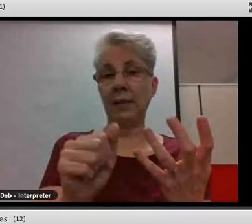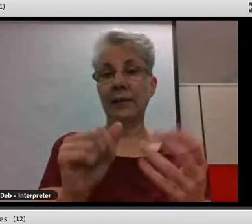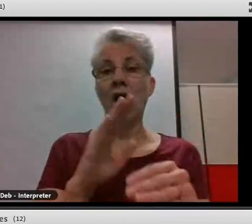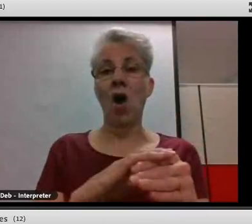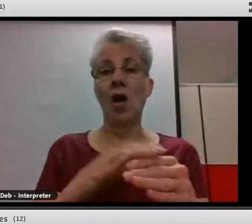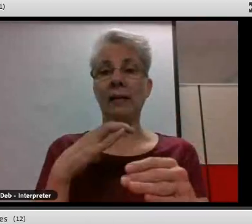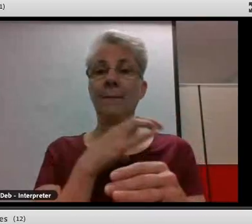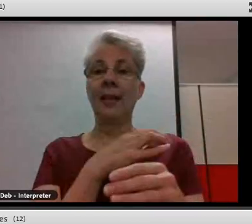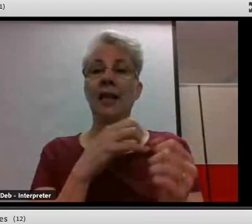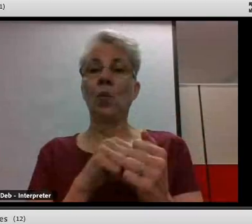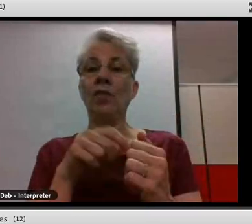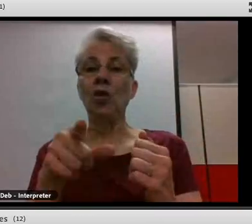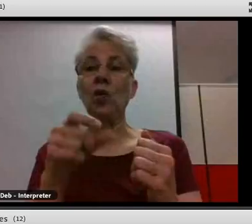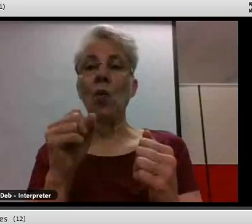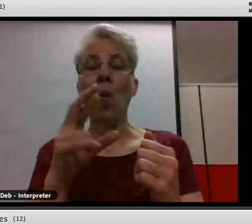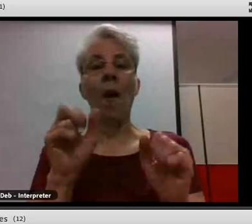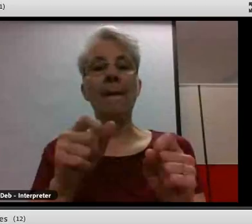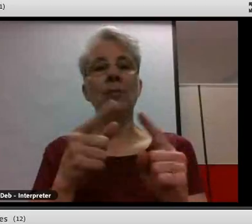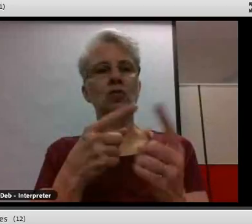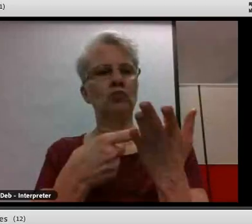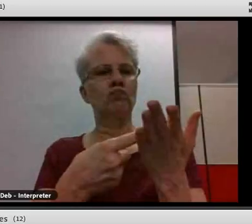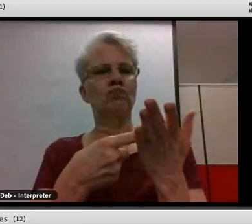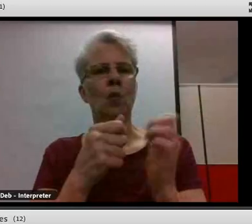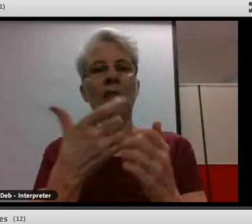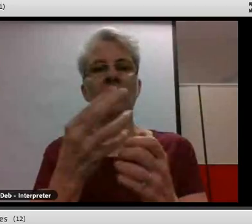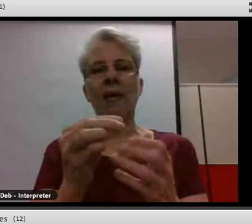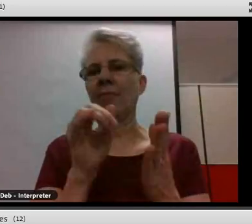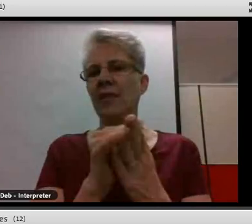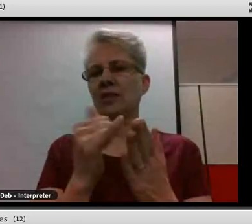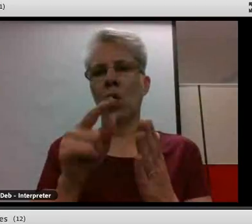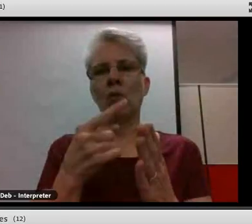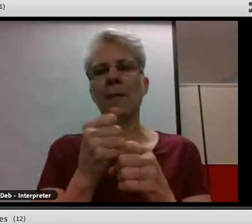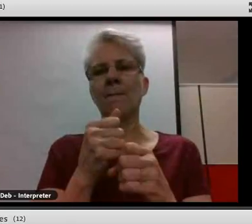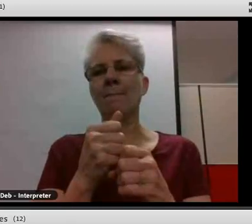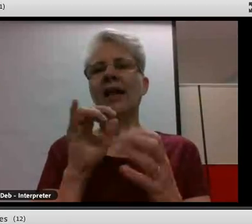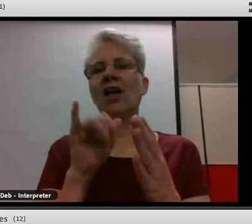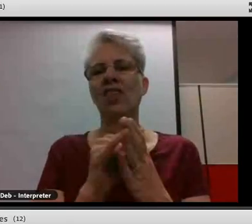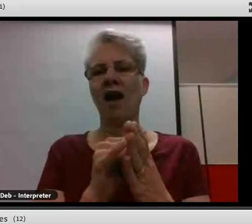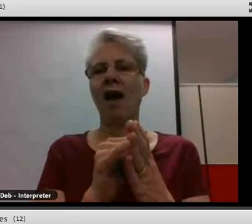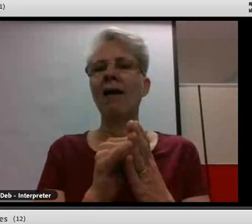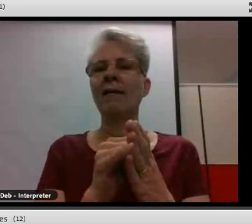So maybe, you know, something more old-school like a ramp,